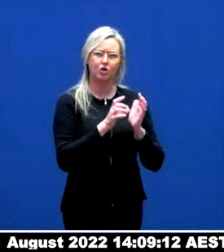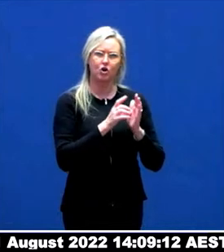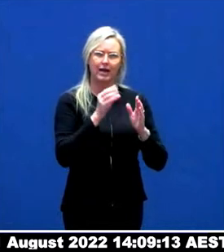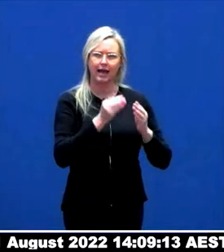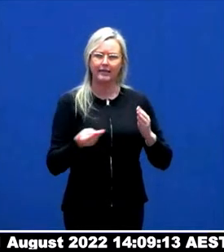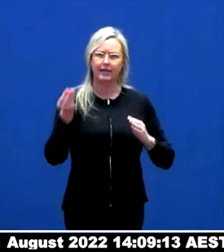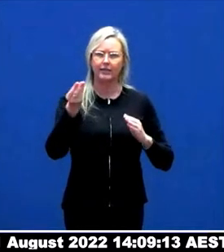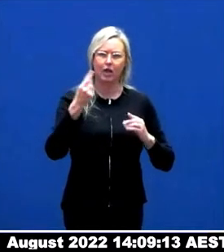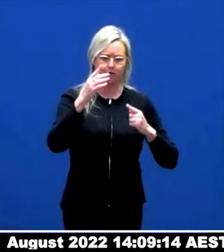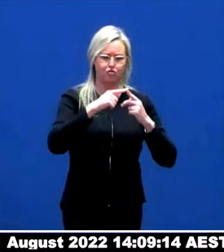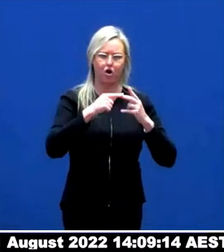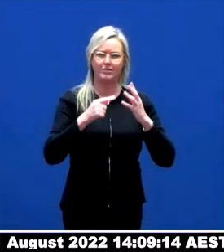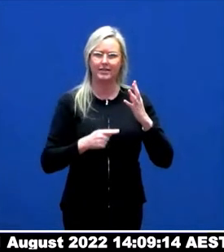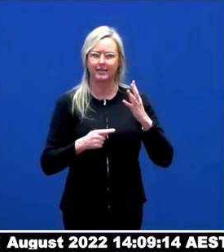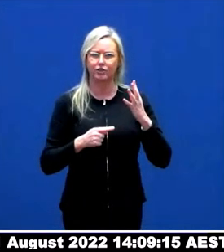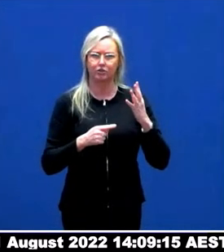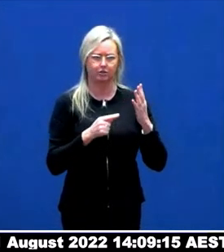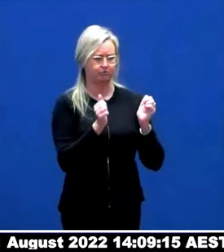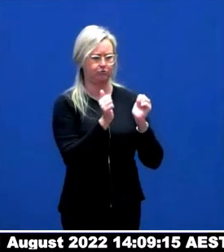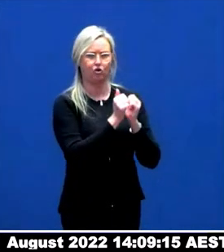Commissioners, that's in volume 2 at A15.